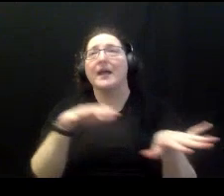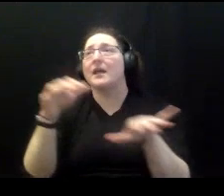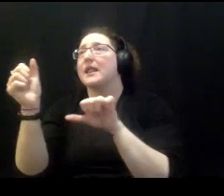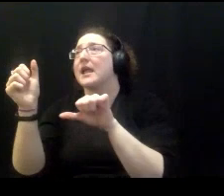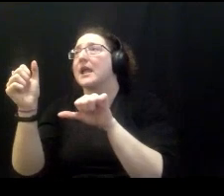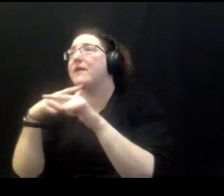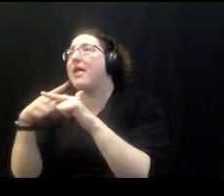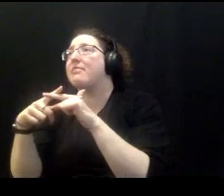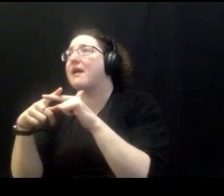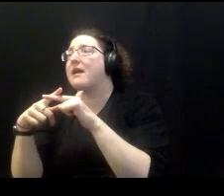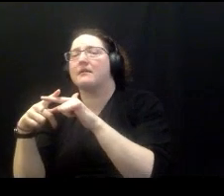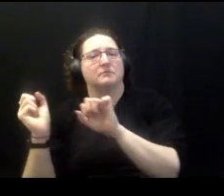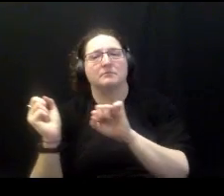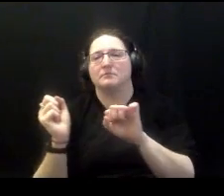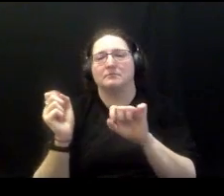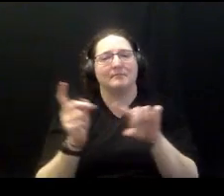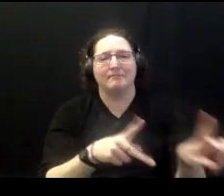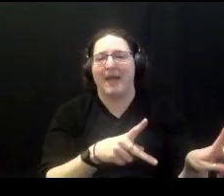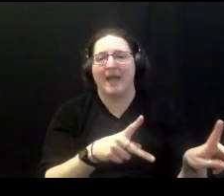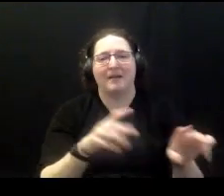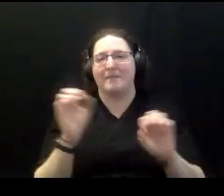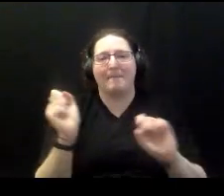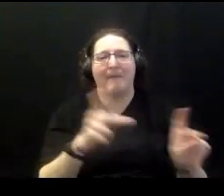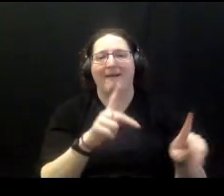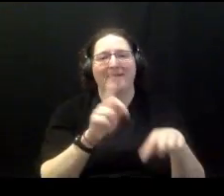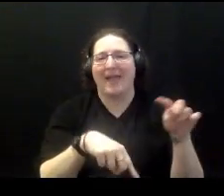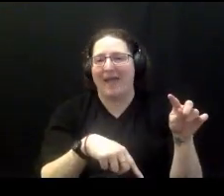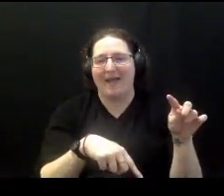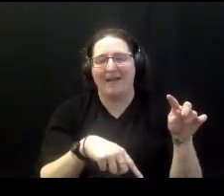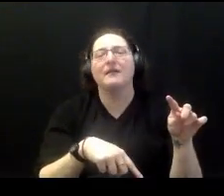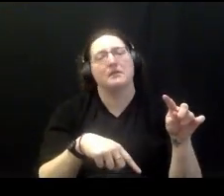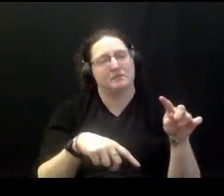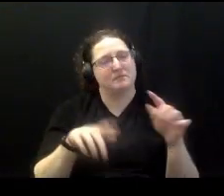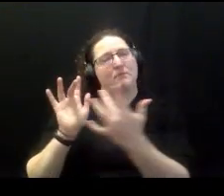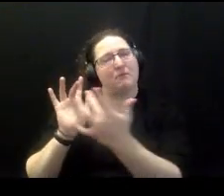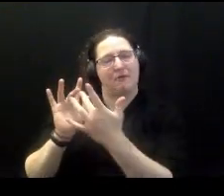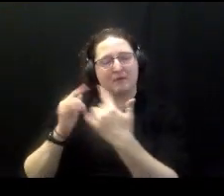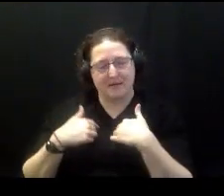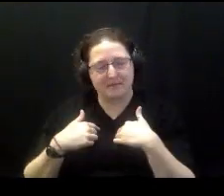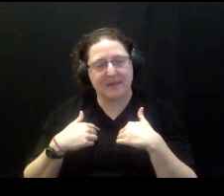to retrieve it to resume your work, please don't hesitate to reach out and we will get you